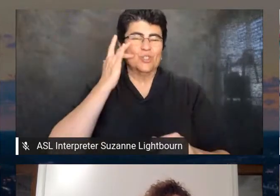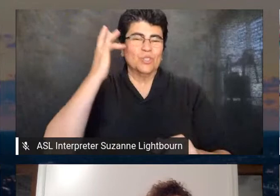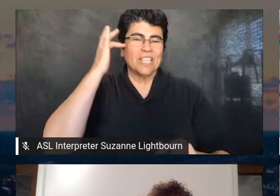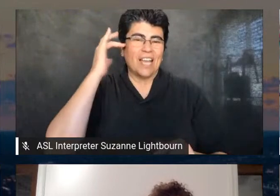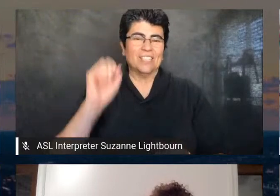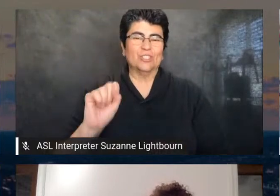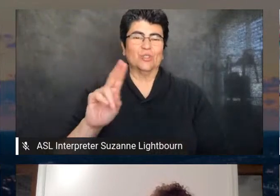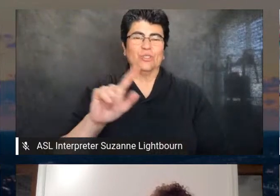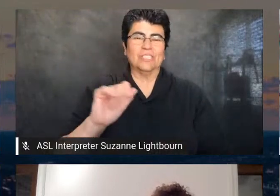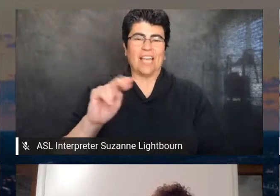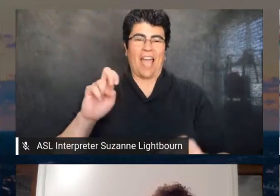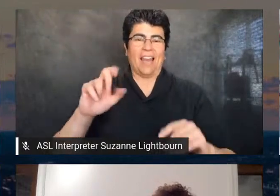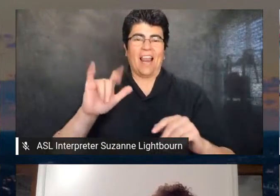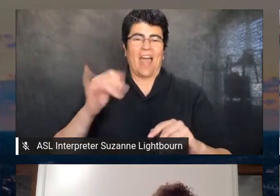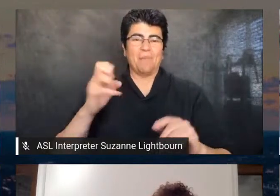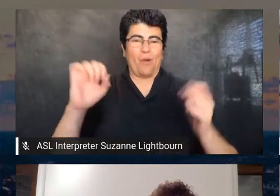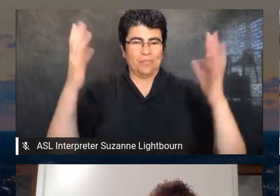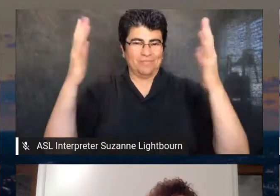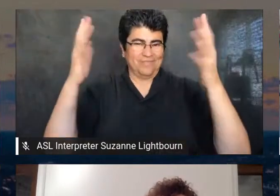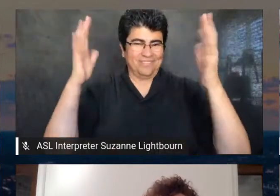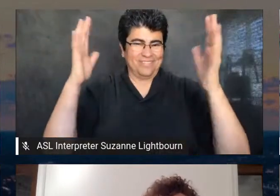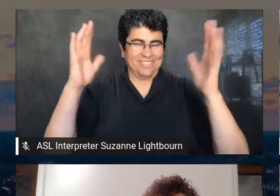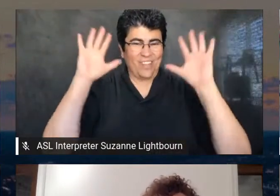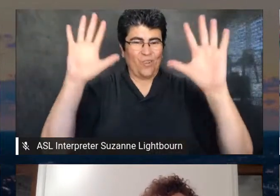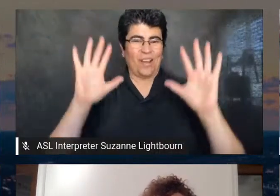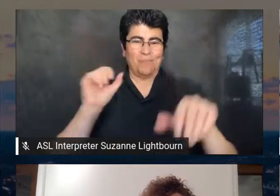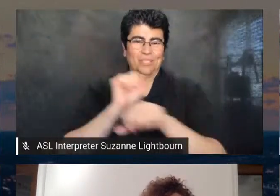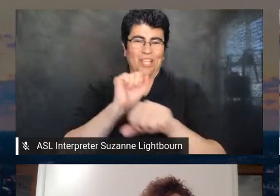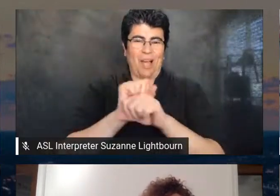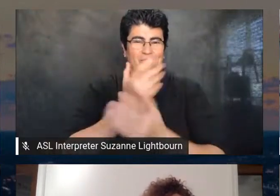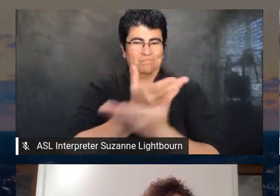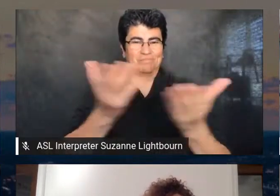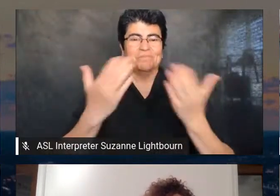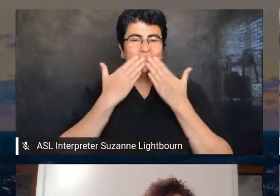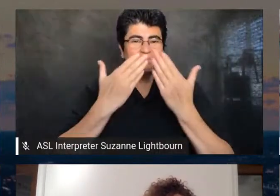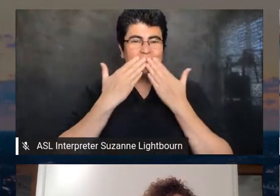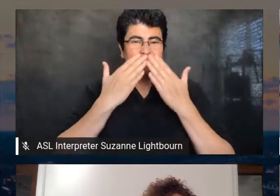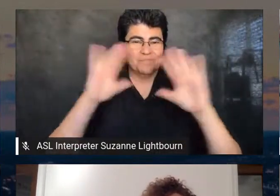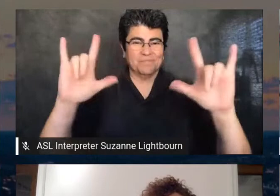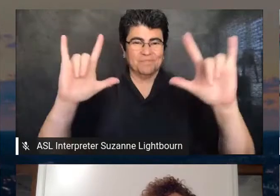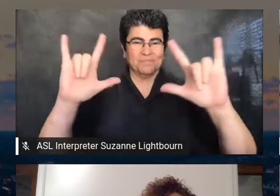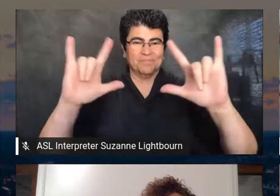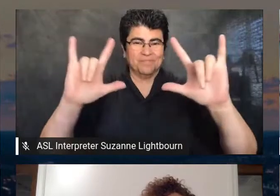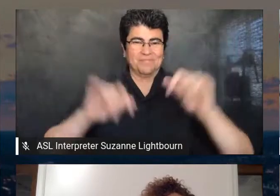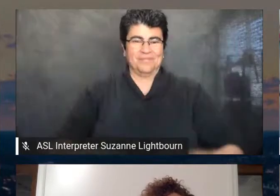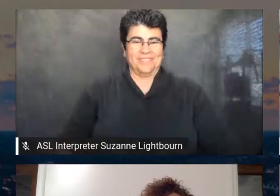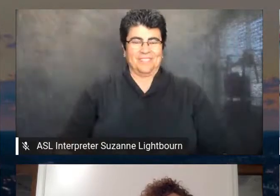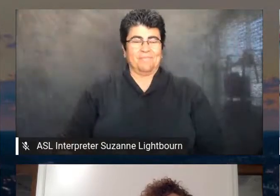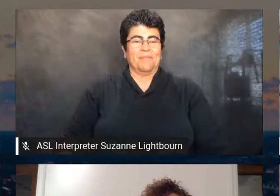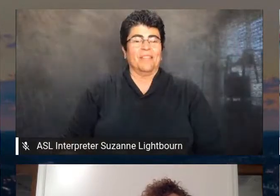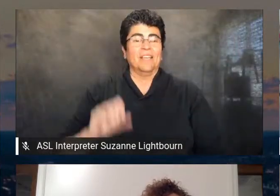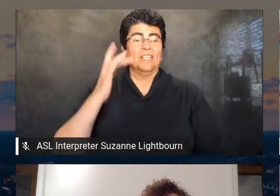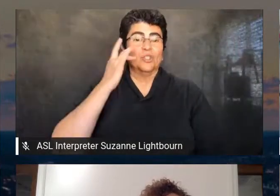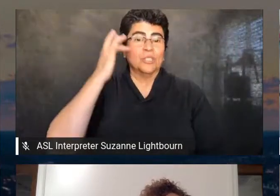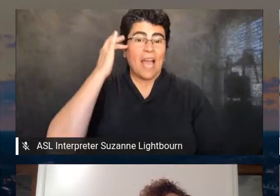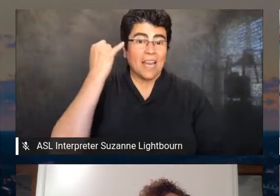who is doing such an incredible job for us, and Suzanne, if there's anything you would like to say